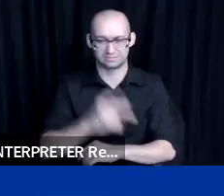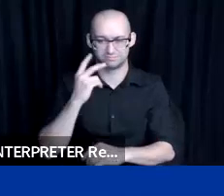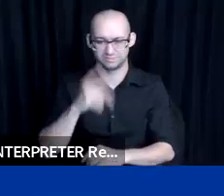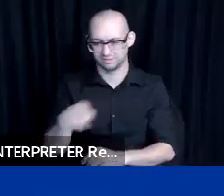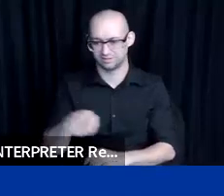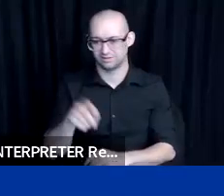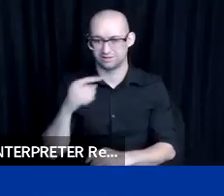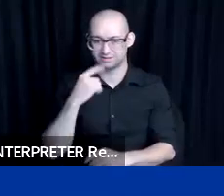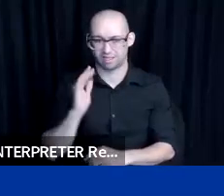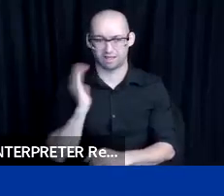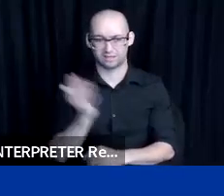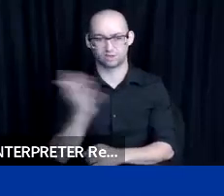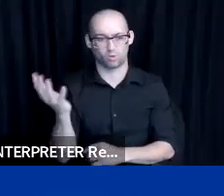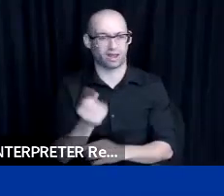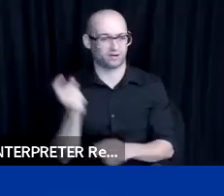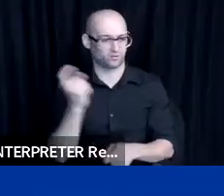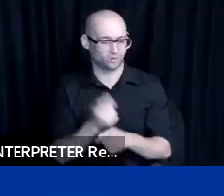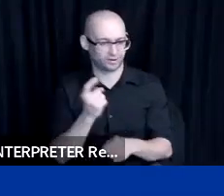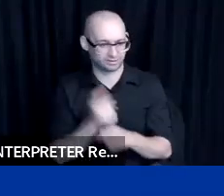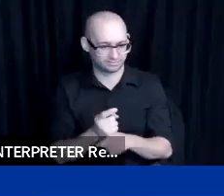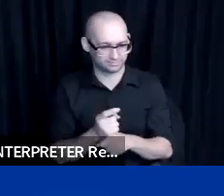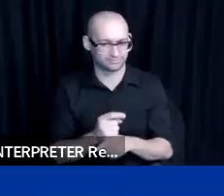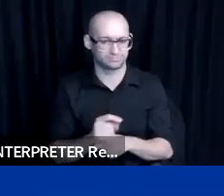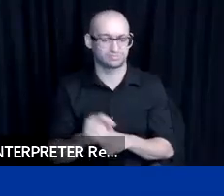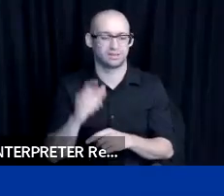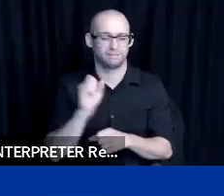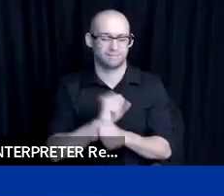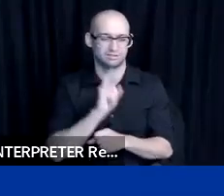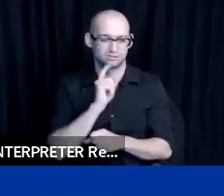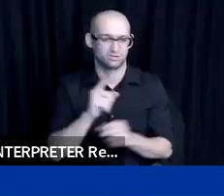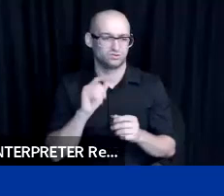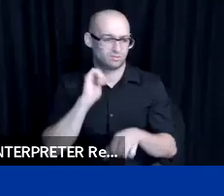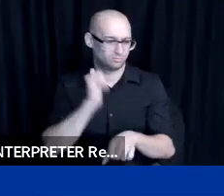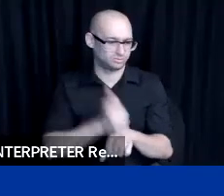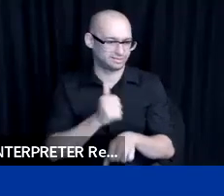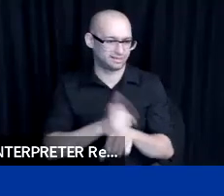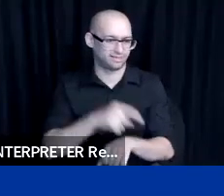us your feedback and make sure we're representing the Tribal communities in the appropriate way.